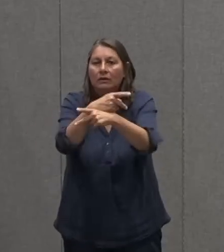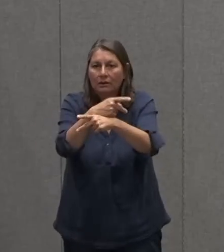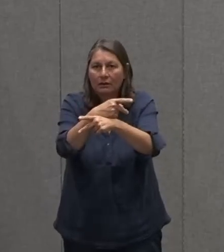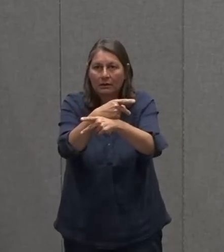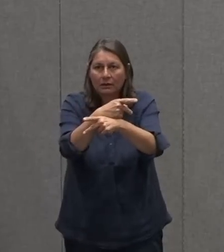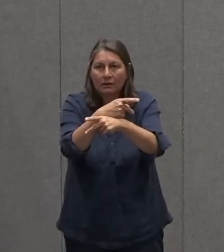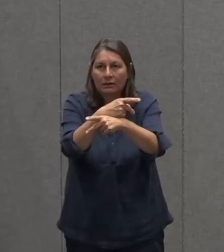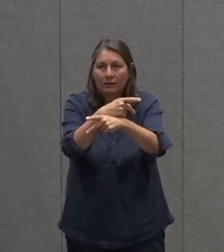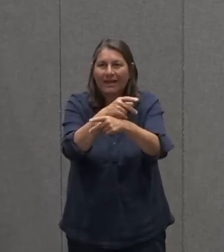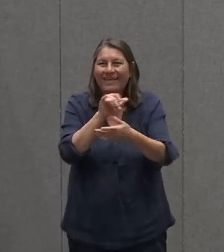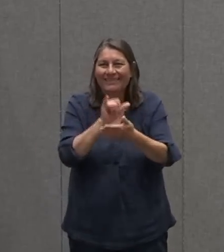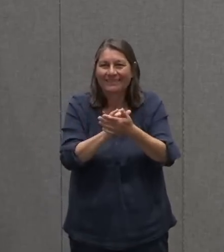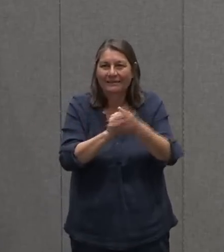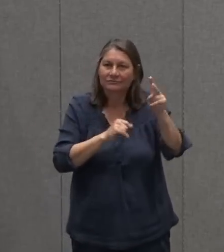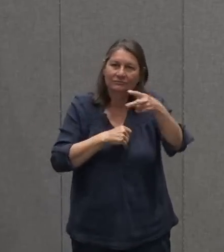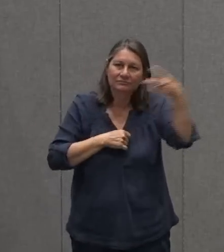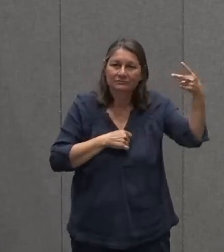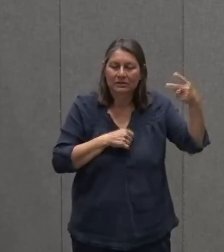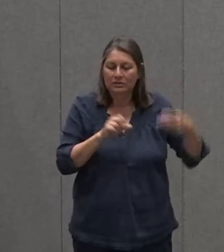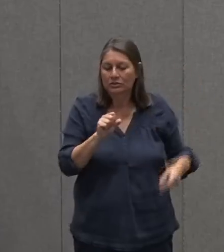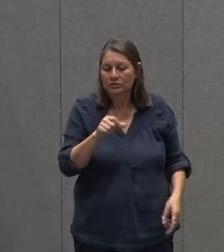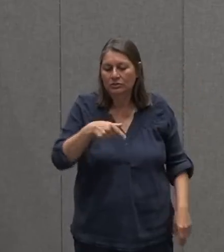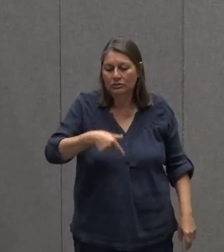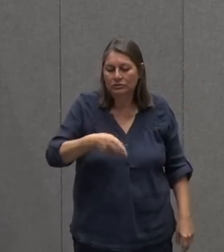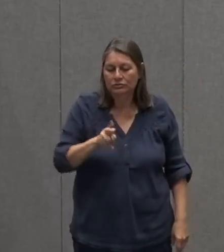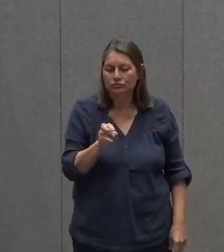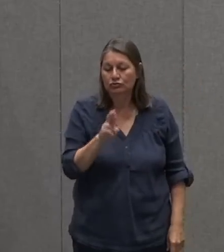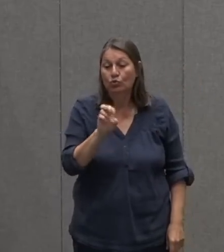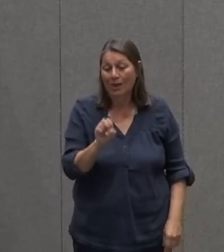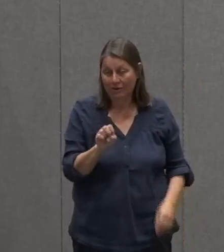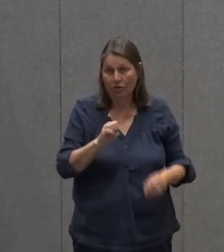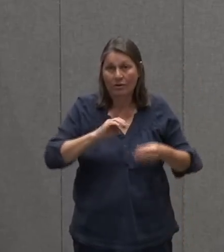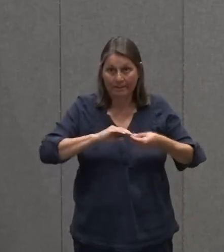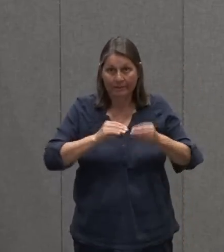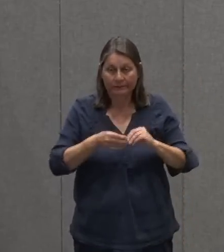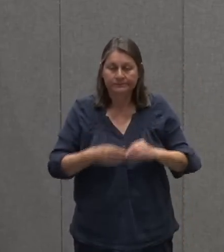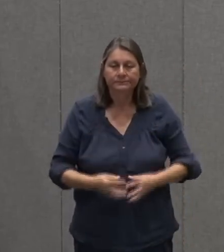So, let us get into where we left off last time.